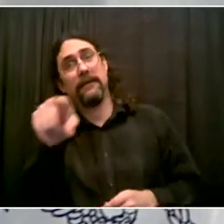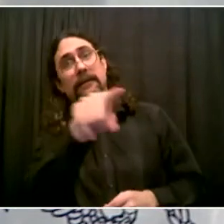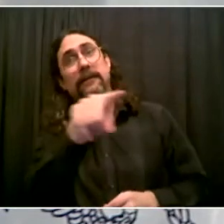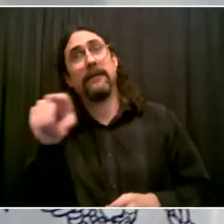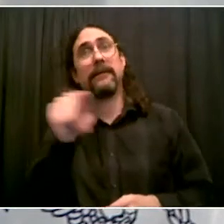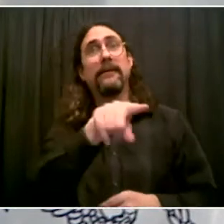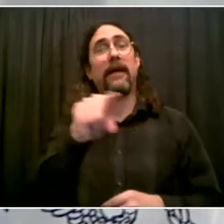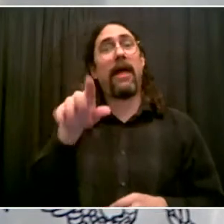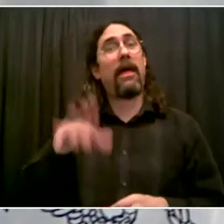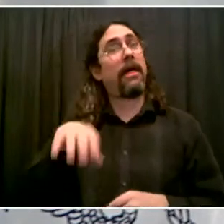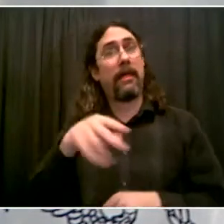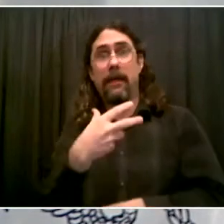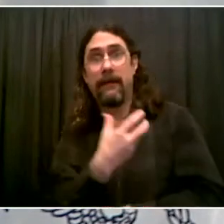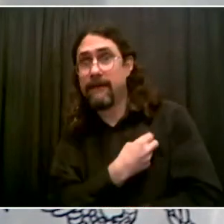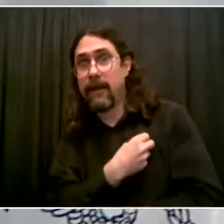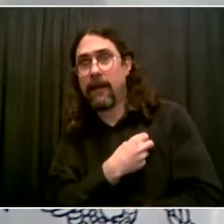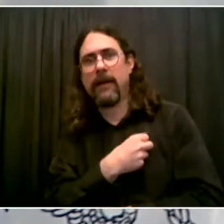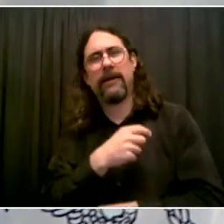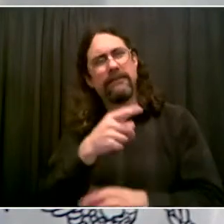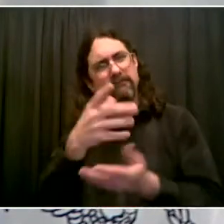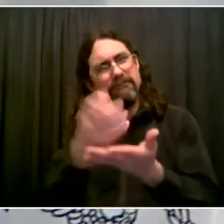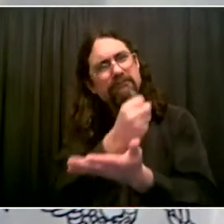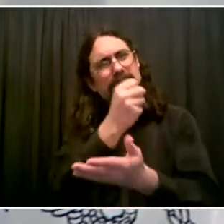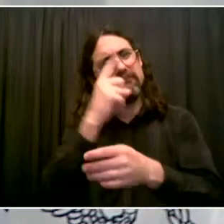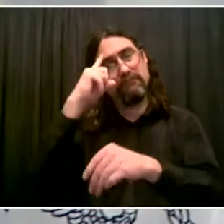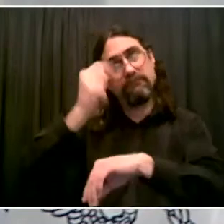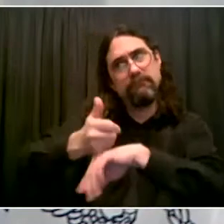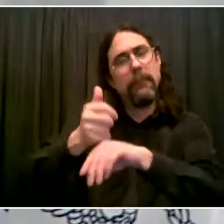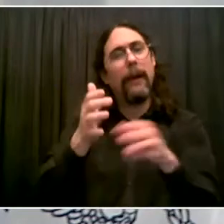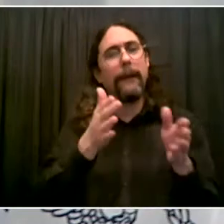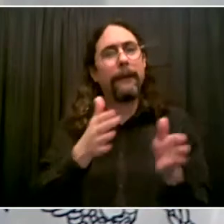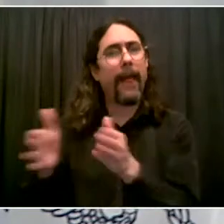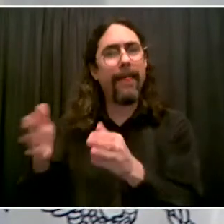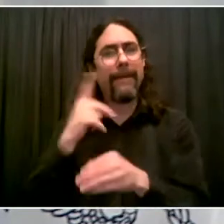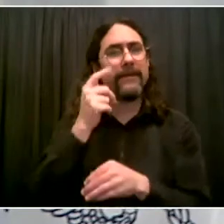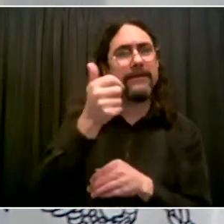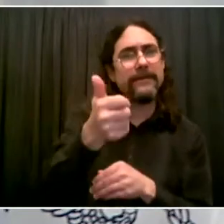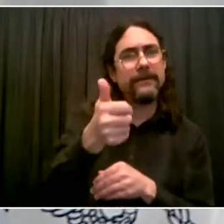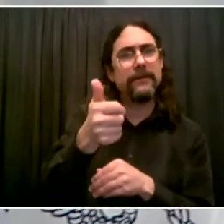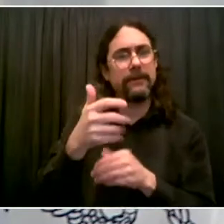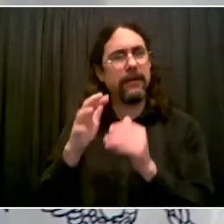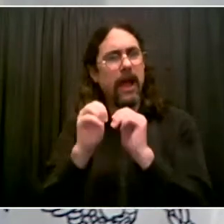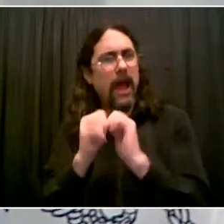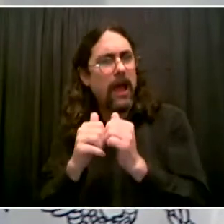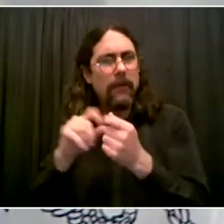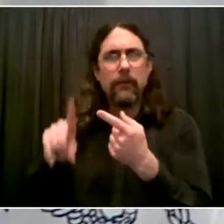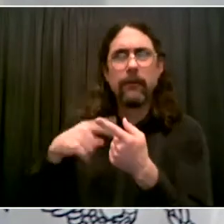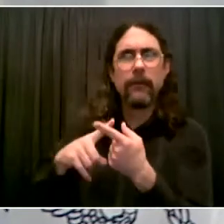THEY MAKE IT A GOOD EXPERIENCE, PLEASE, IF YOYOU HAA VENN OTYET BEEN VACCINATED MAKE A PLAN TO GET VACCINATED. MORE AND MORE LOCATIONS ARE